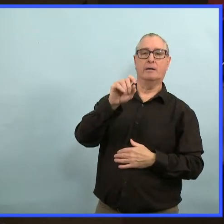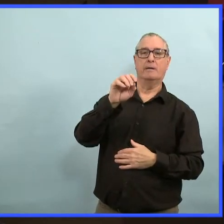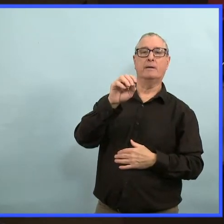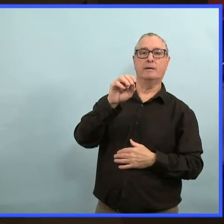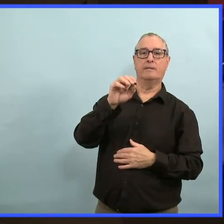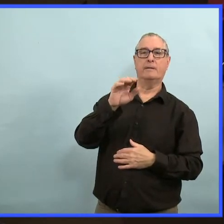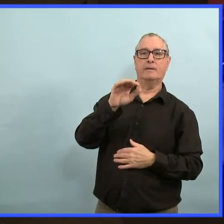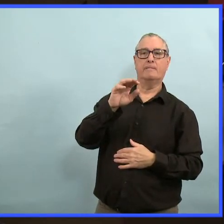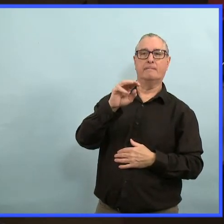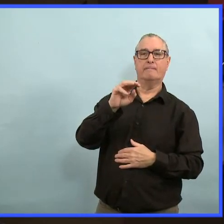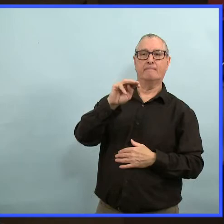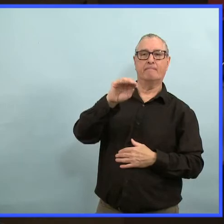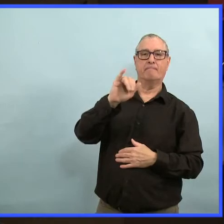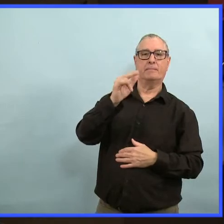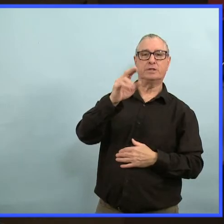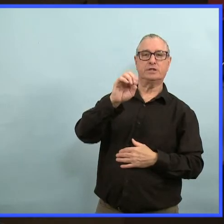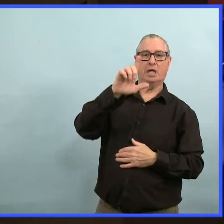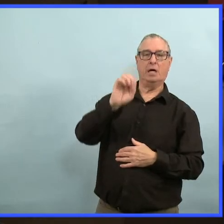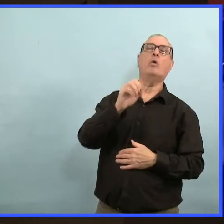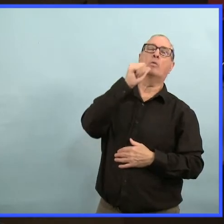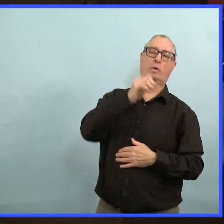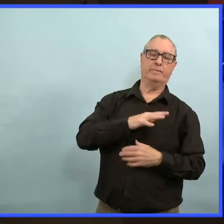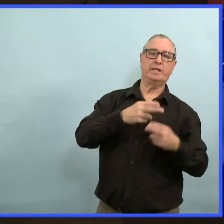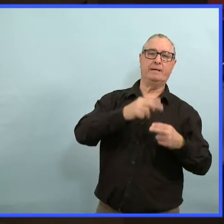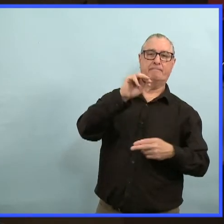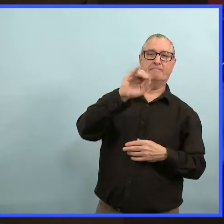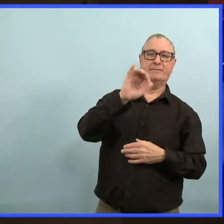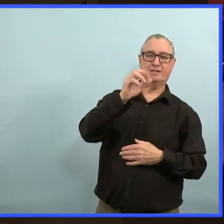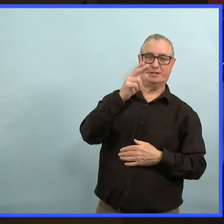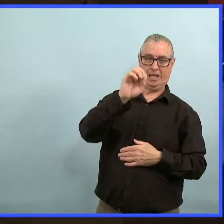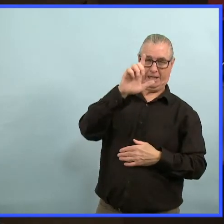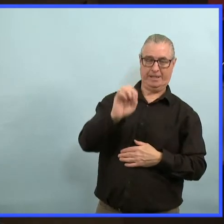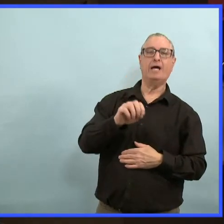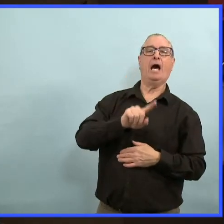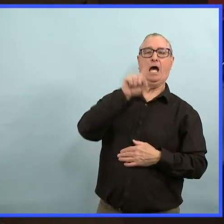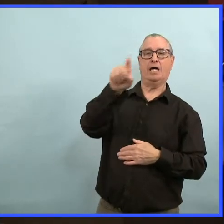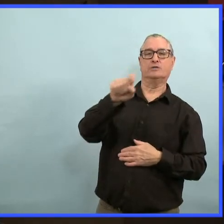i'm just wondering like how many obviously there were a lot enough to